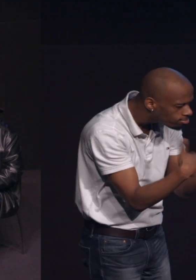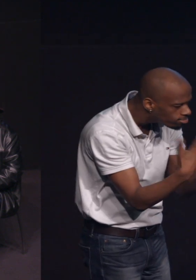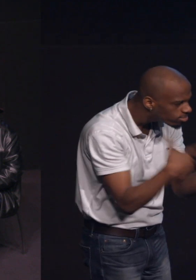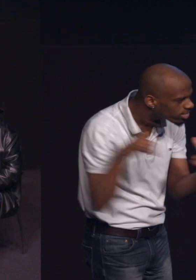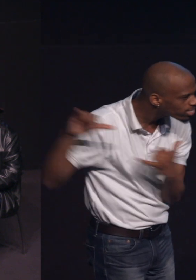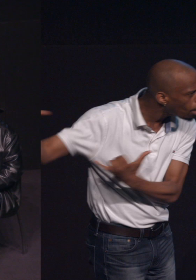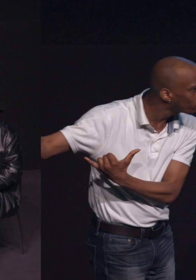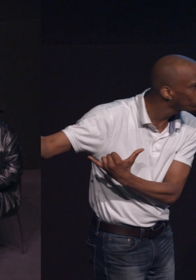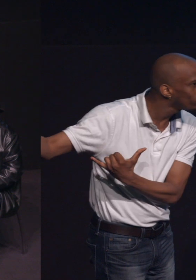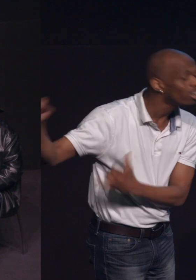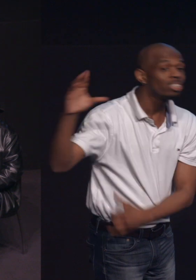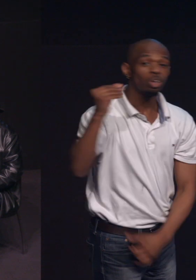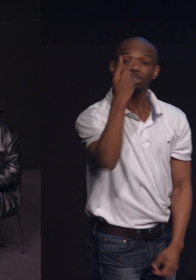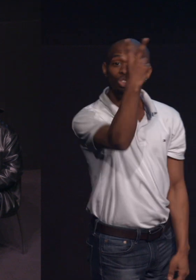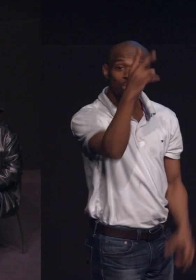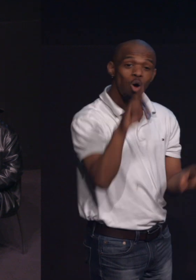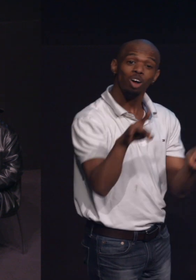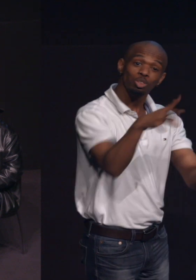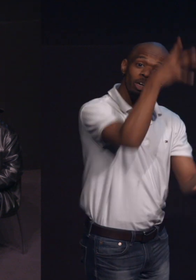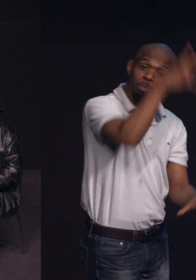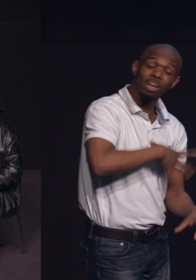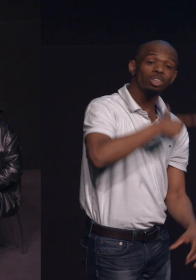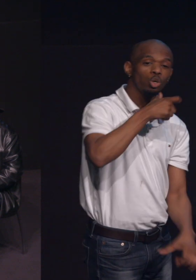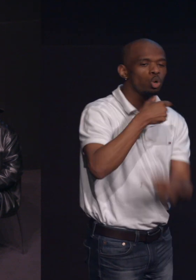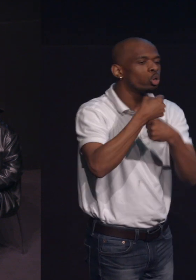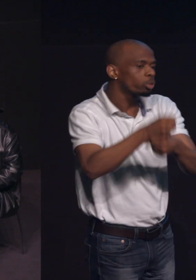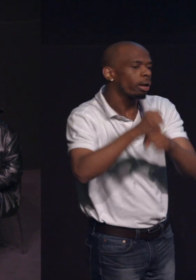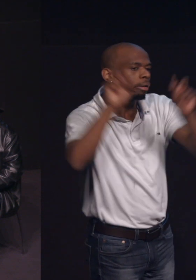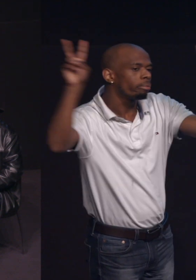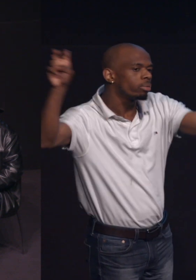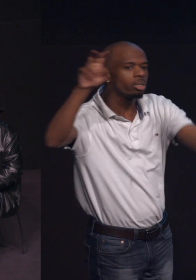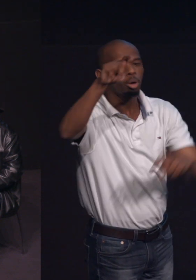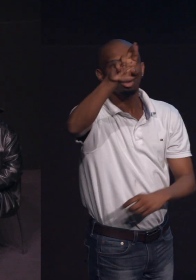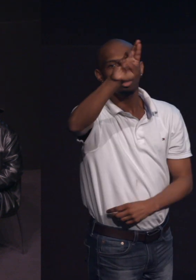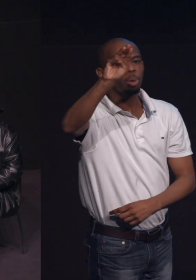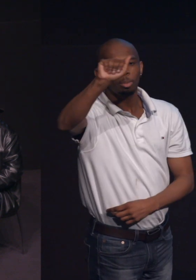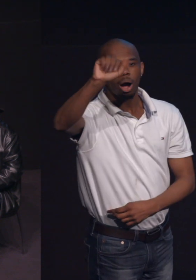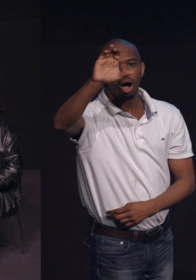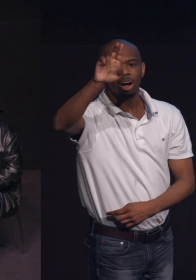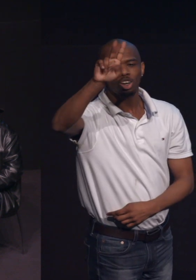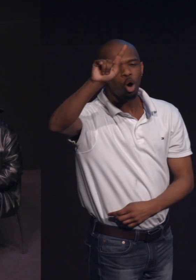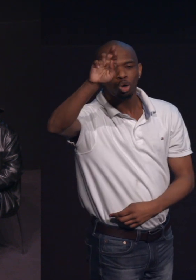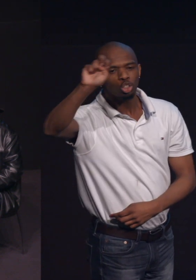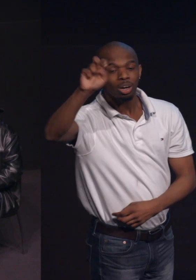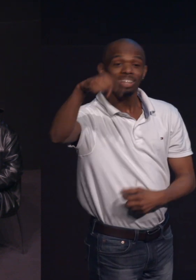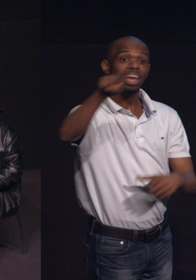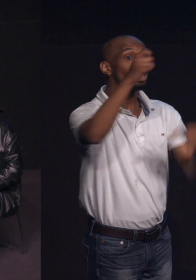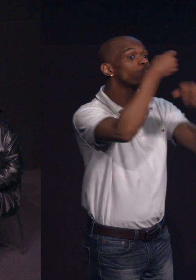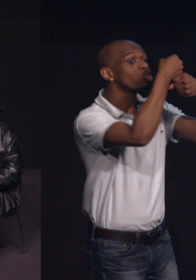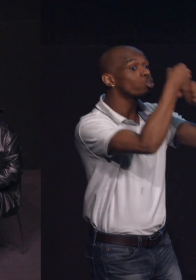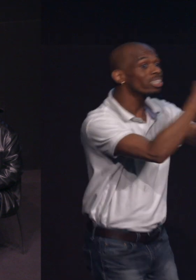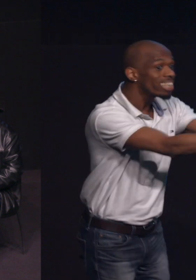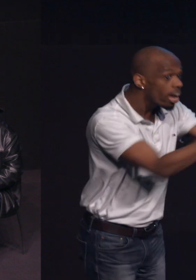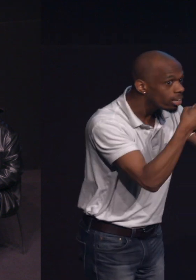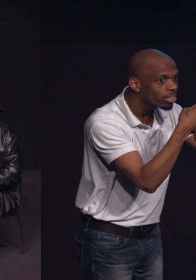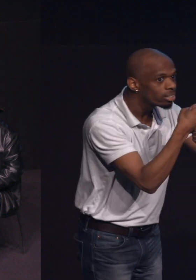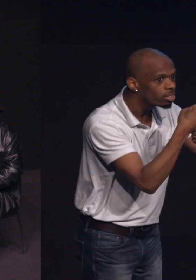So the two Australian men that created permaculture, they didn't create anything, they correlated it into a training.